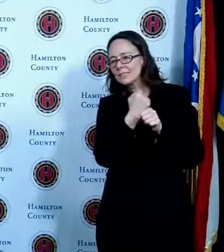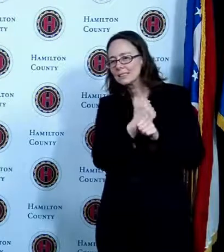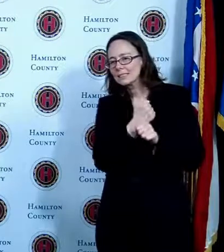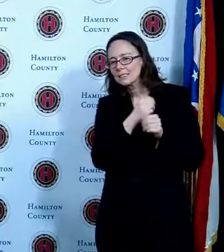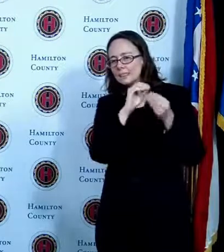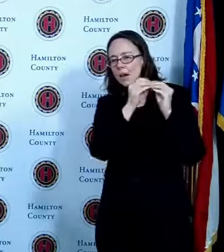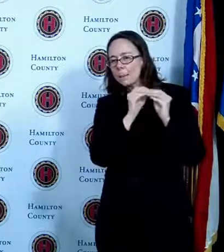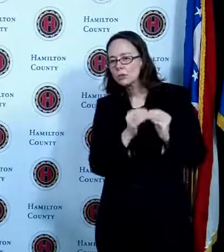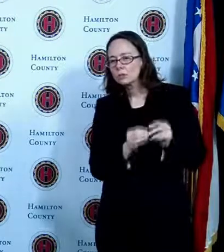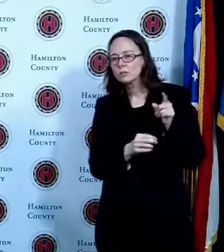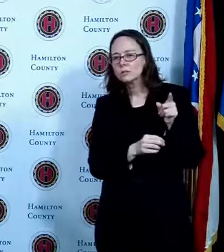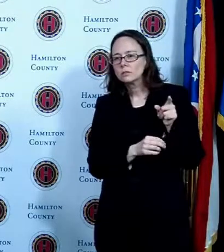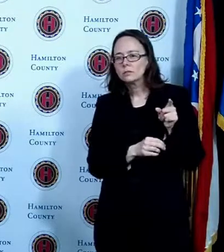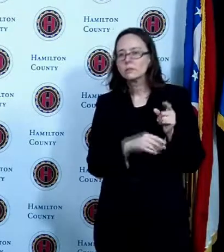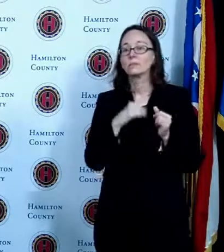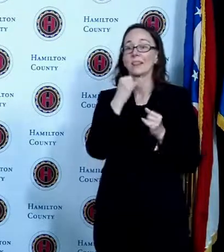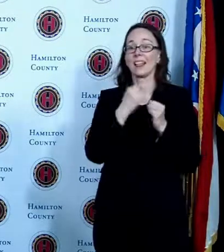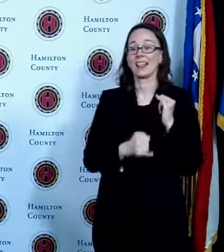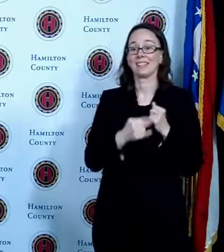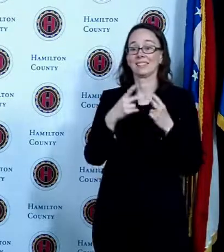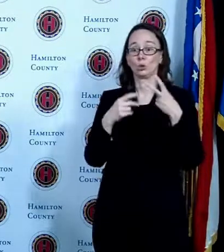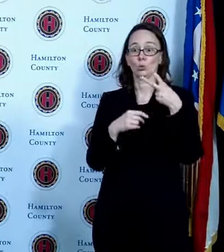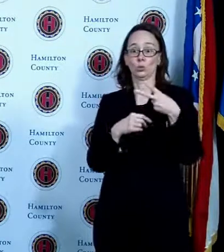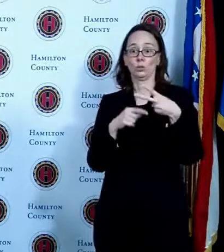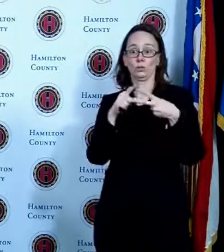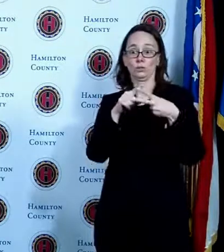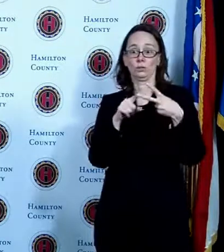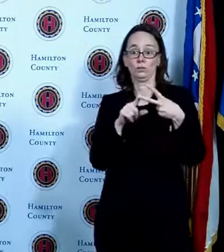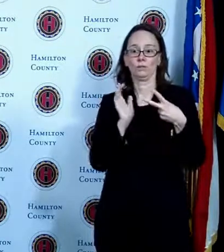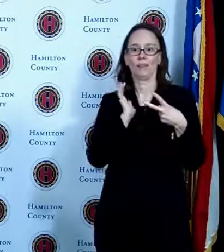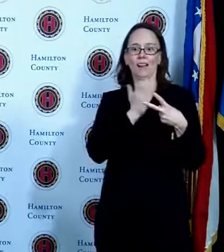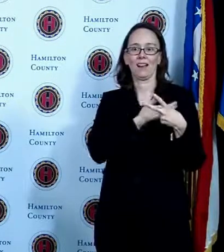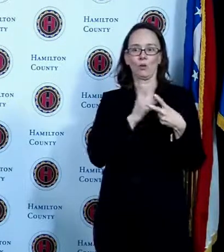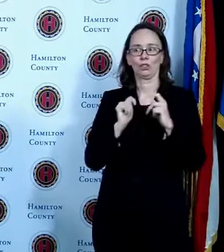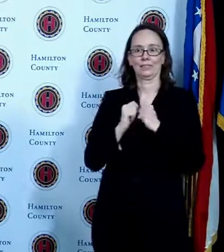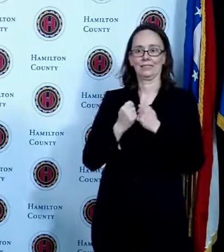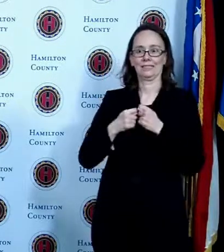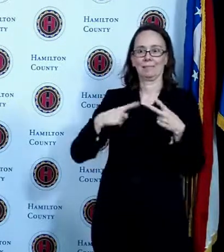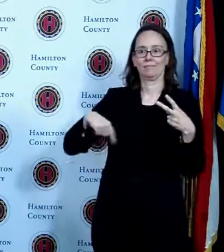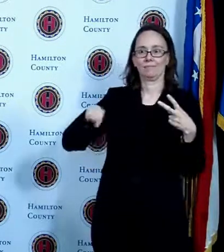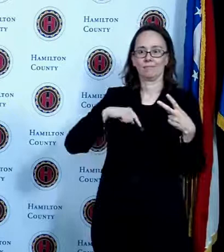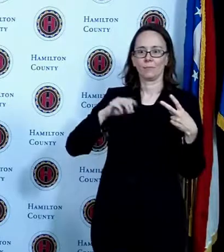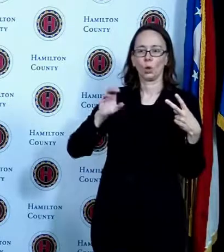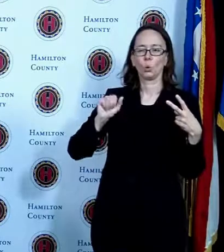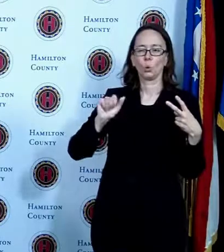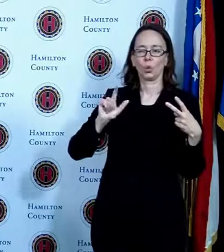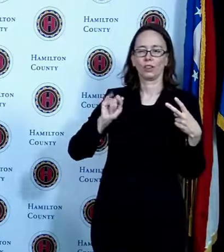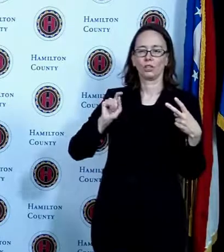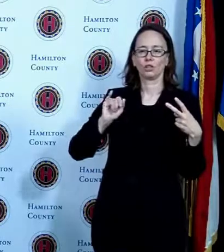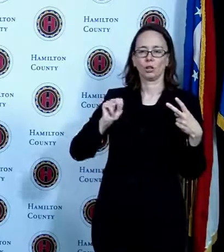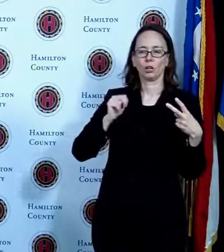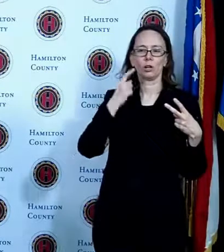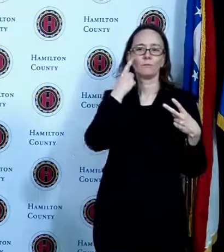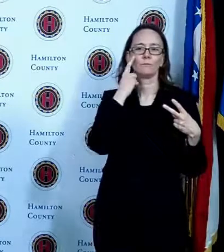been generated from the steering committee of the Coalition we're very fortunate again to have great relationships with Public Health with